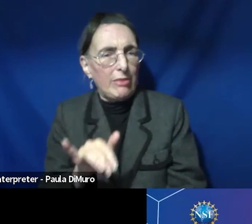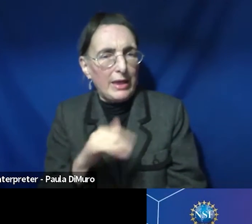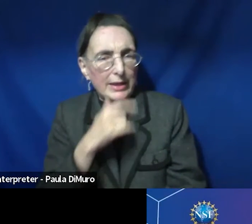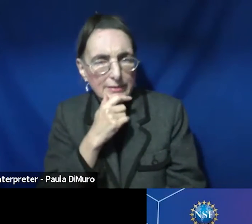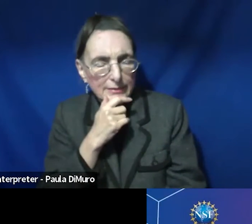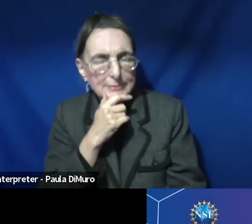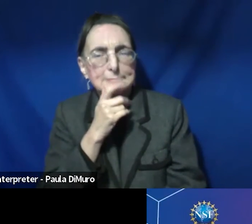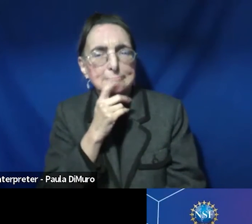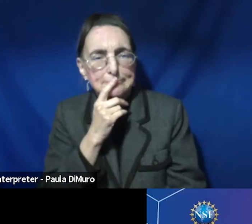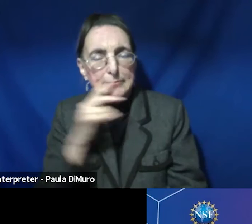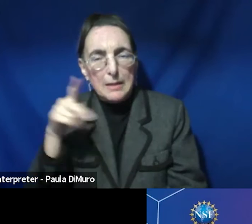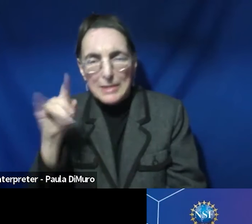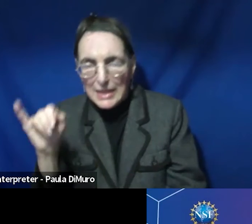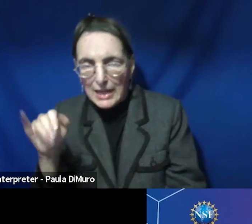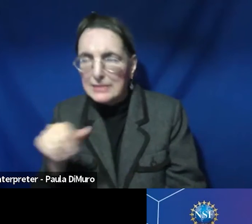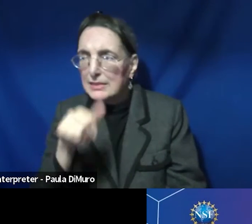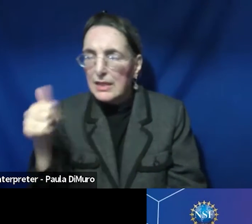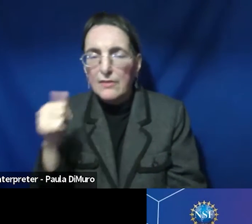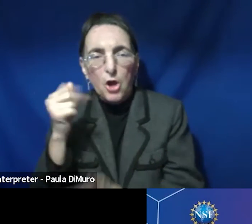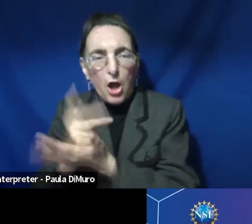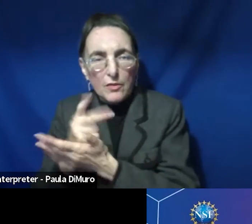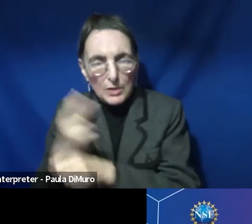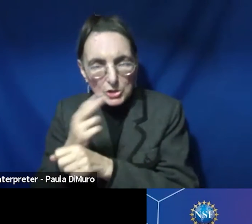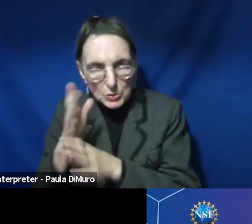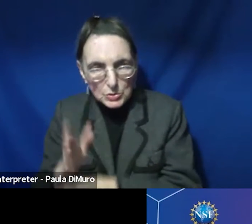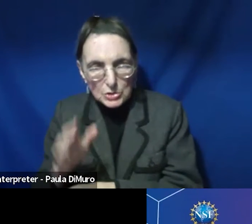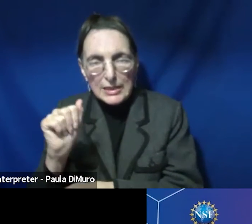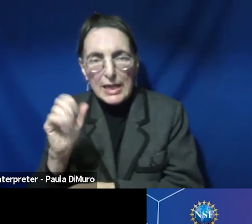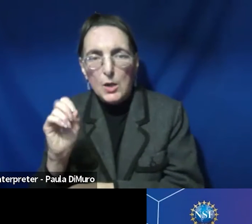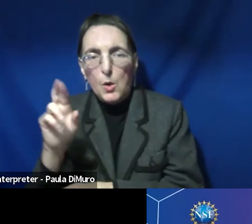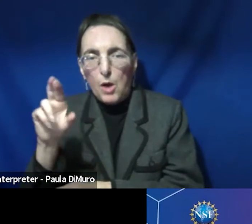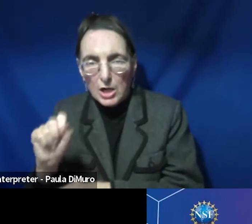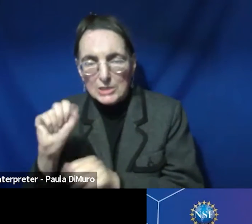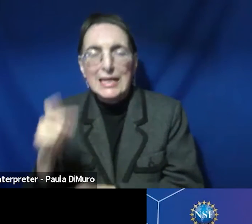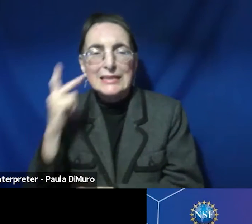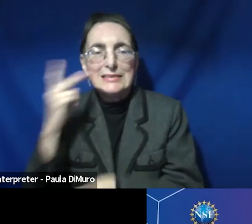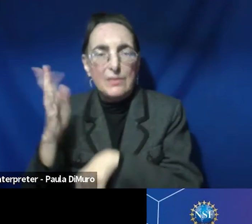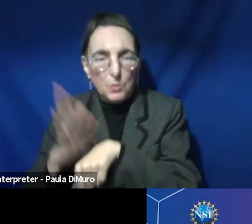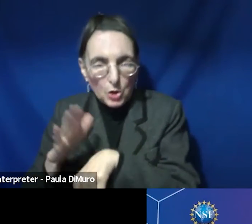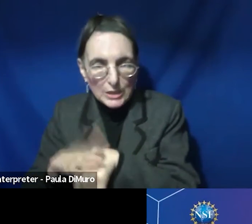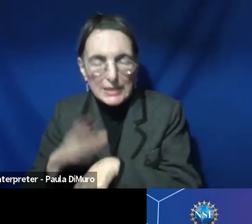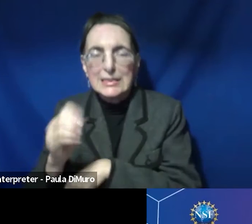So PIs and other authorized users, and AORs can see the warnings and errors for a proposal.